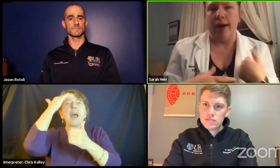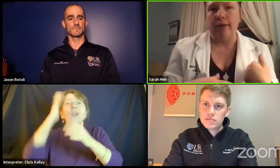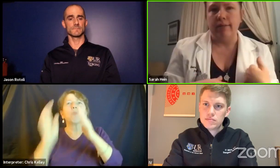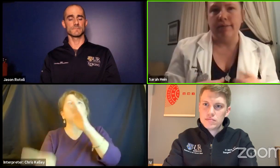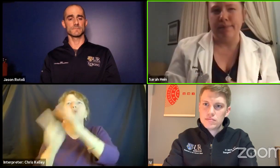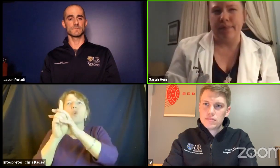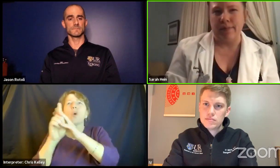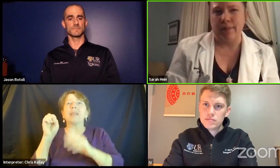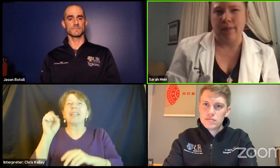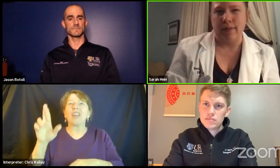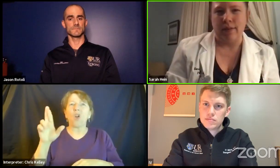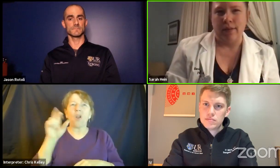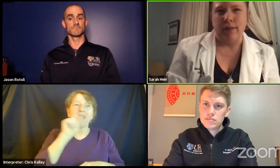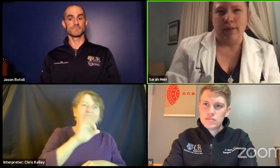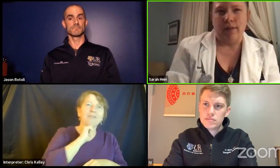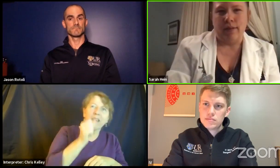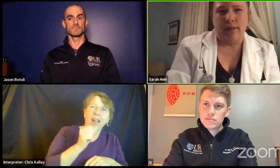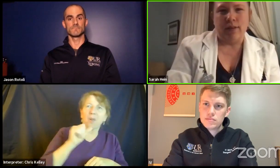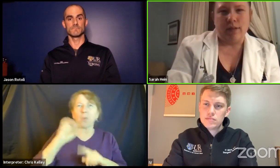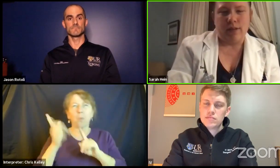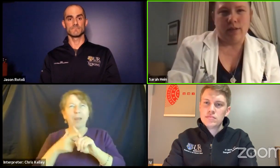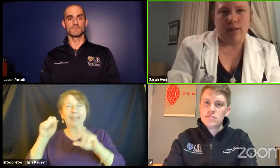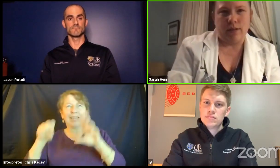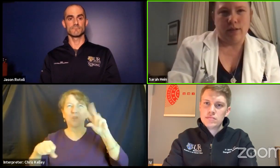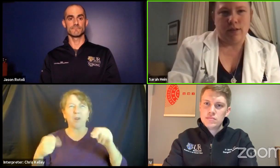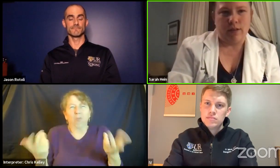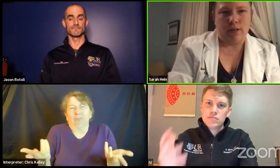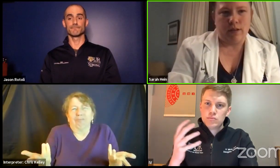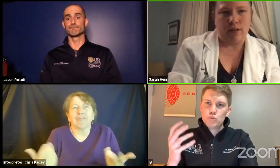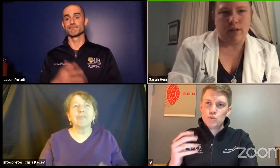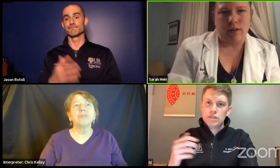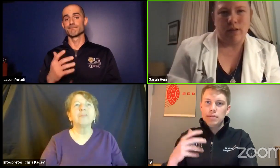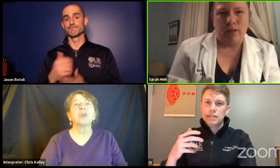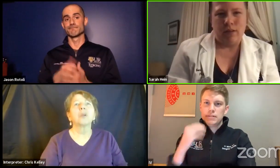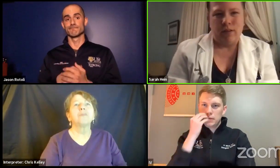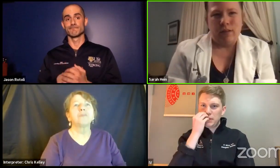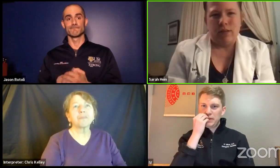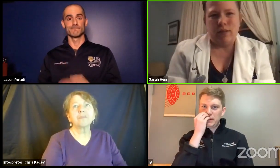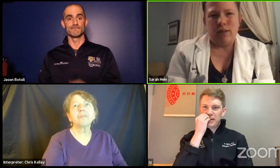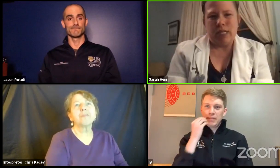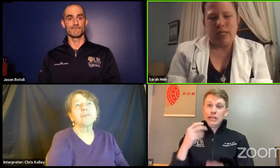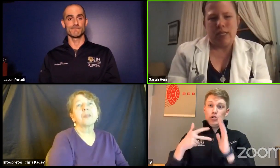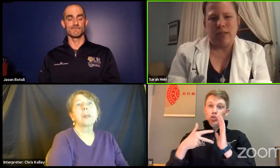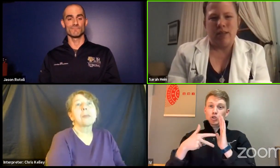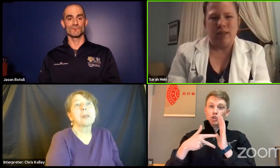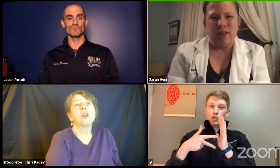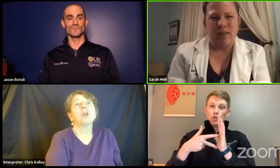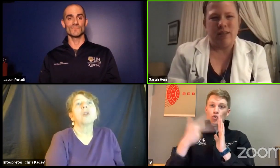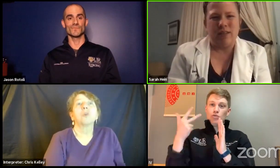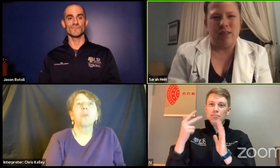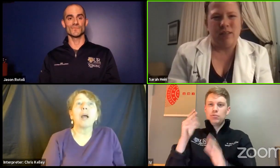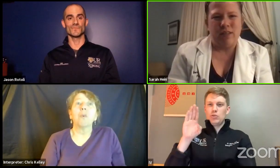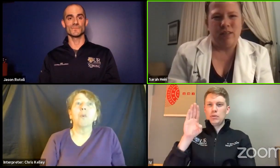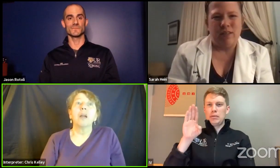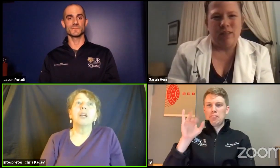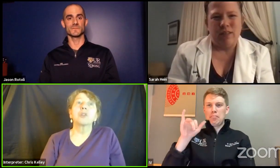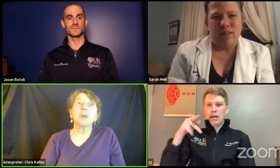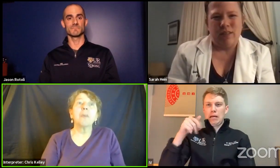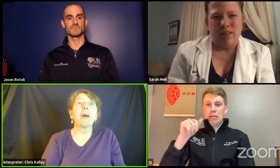We want to make sure you're being taken care of. That's the reason we're doctors working in the emergency room.